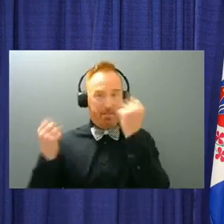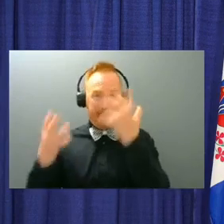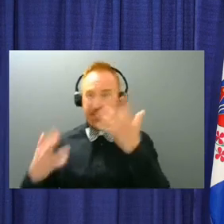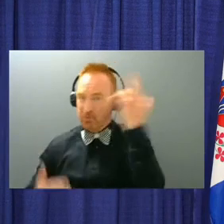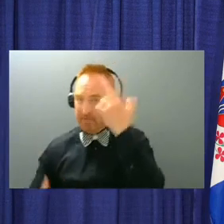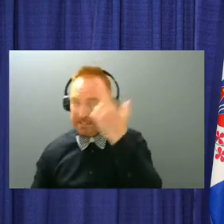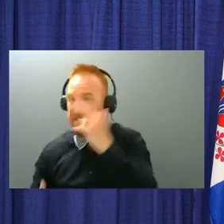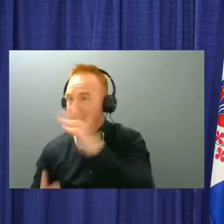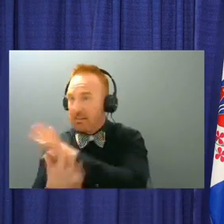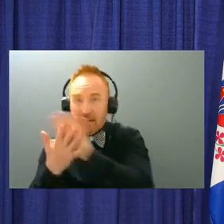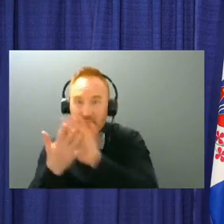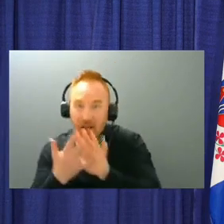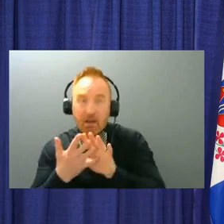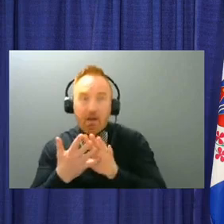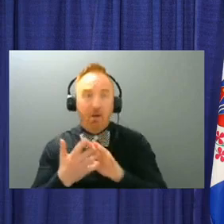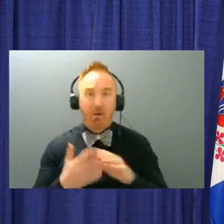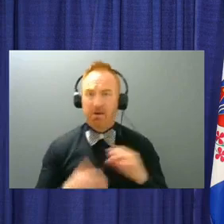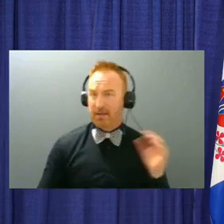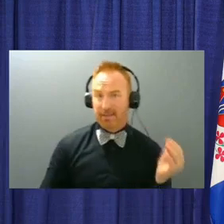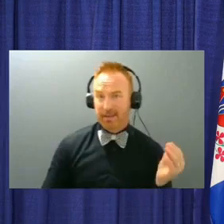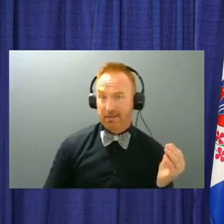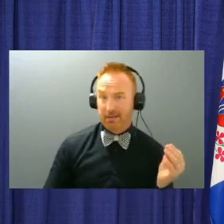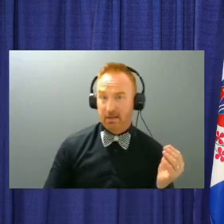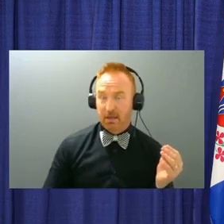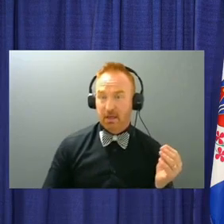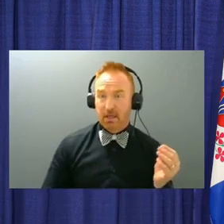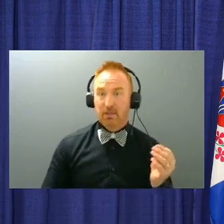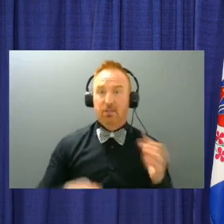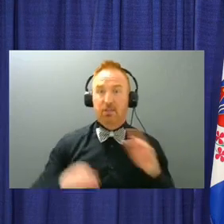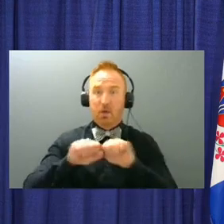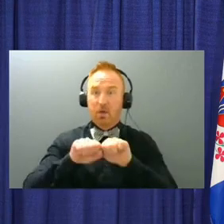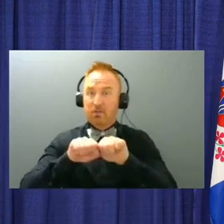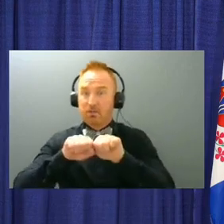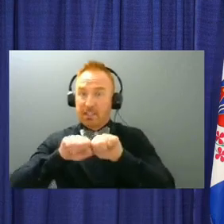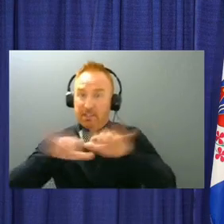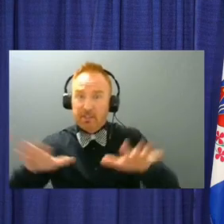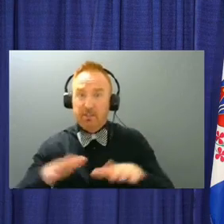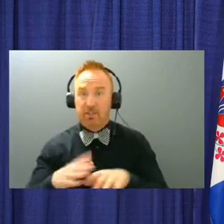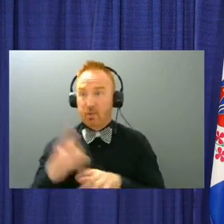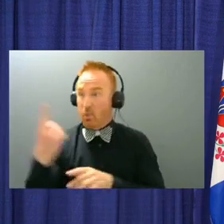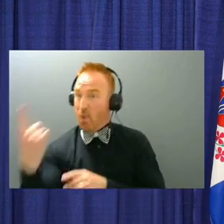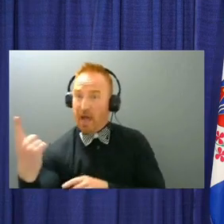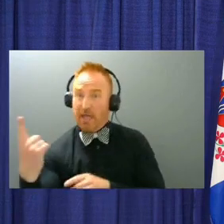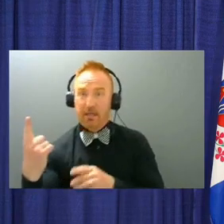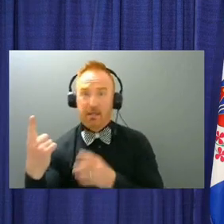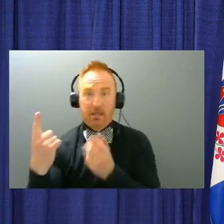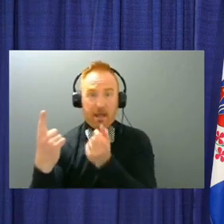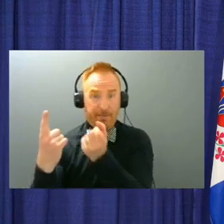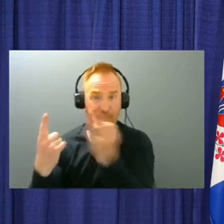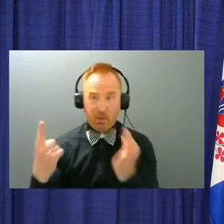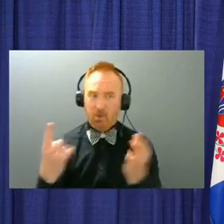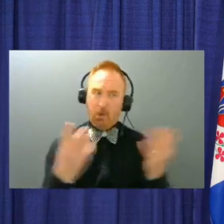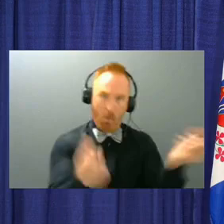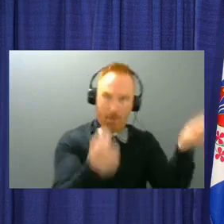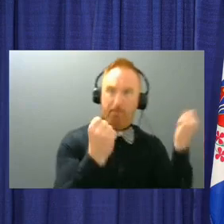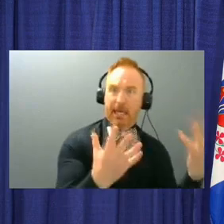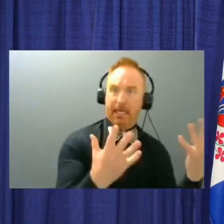nothing, or two transmission which of course could be one or a few or even many. I think the combination of